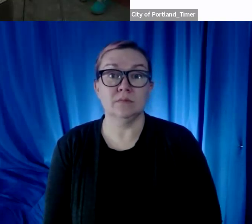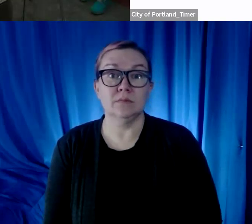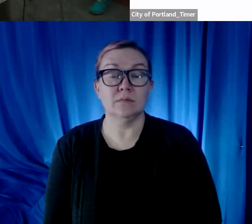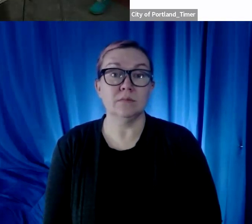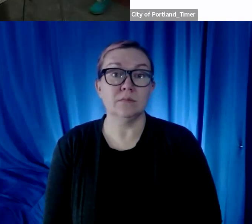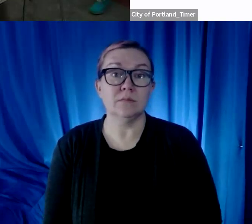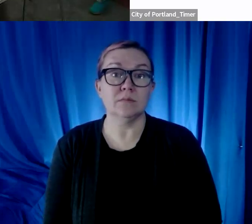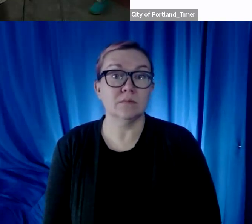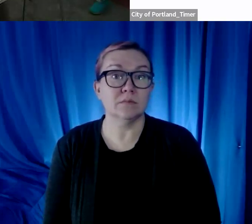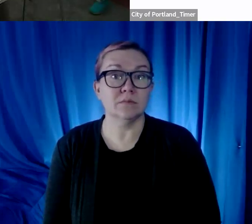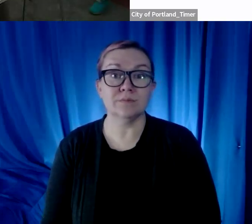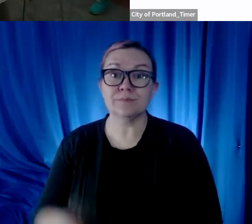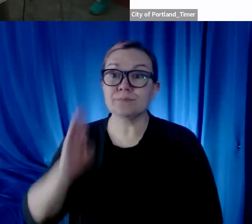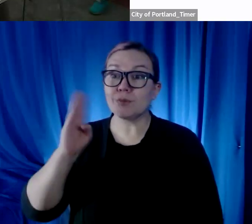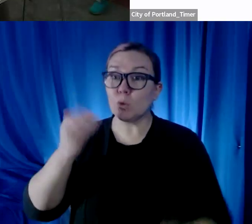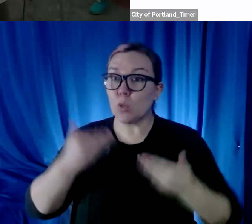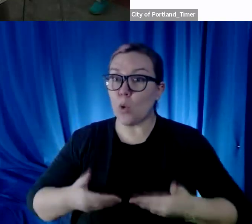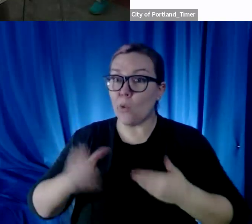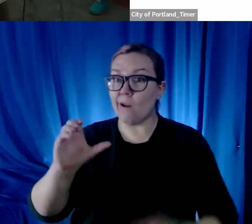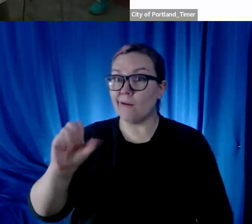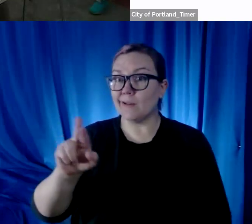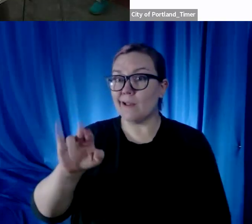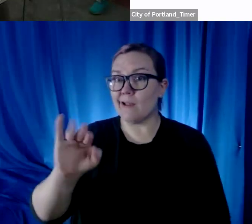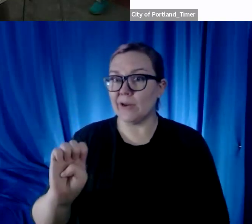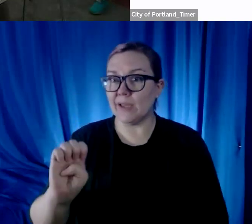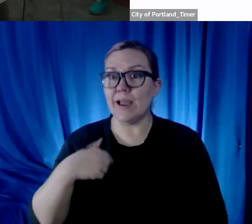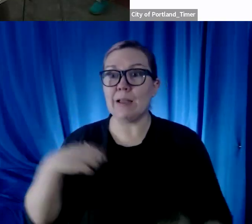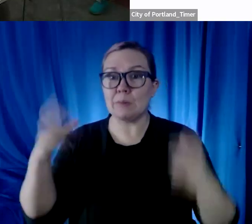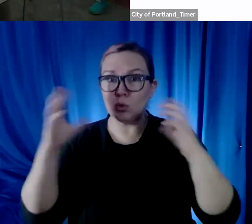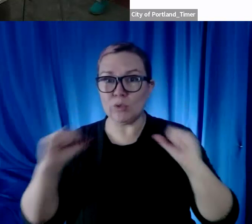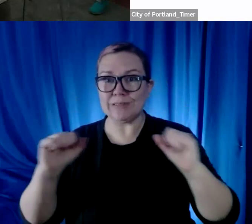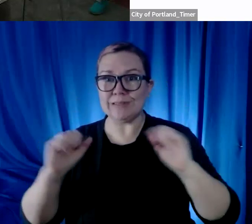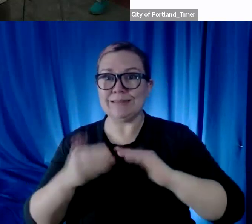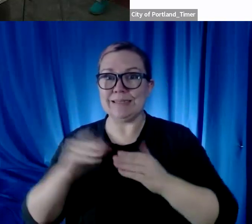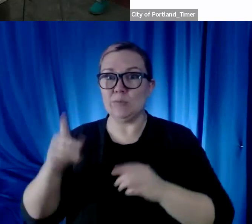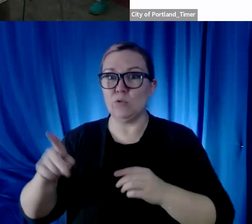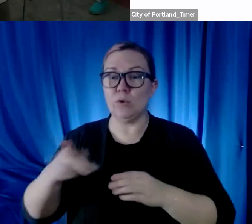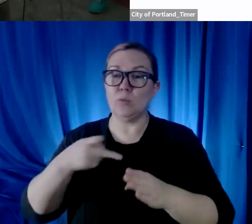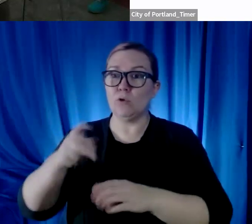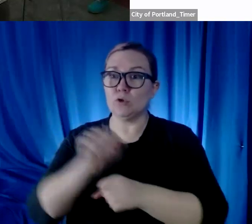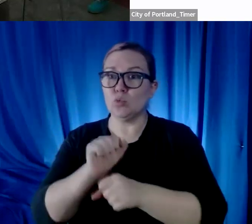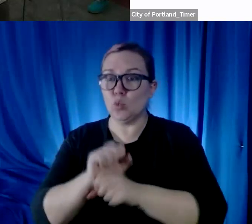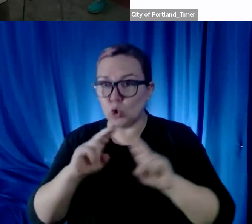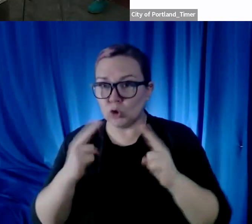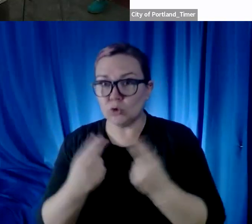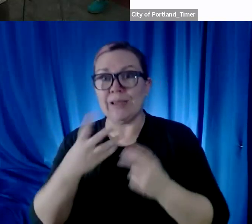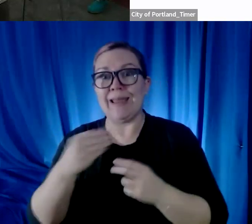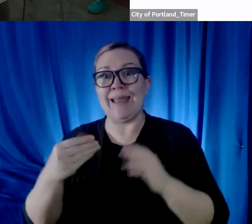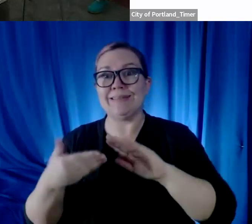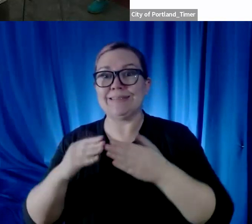Hi, everyone. My name is Carrie Ko. I'm president of the City of Portland Professional Workers Union and the City of Portland employee and a resident.